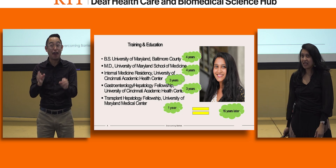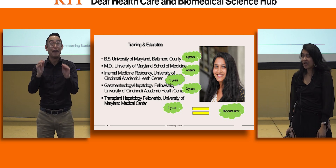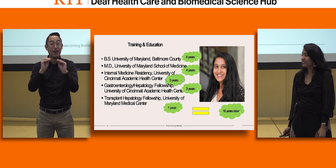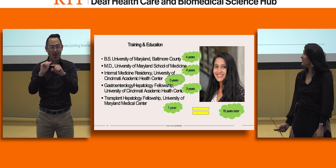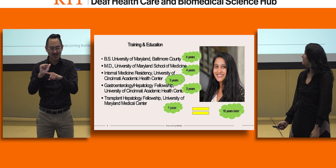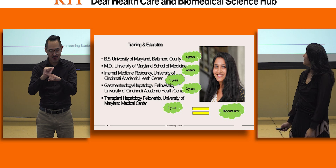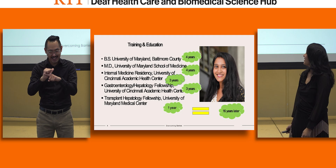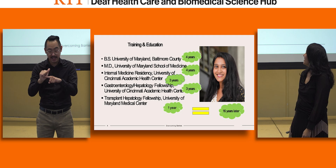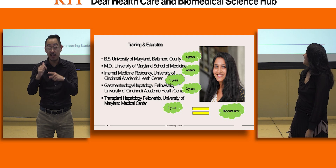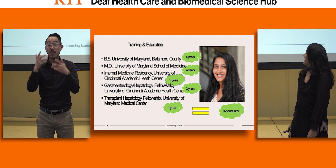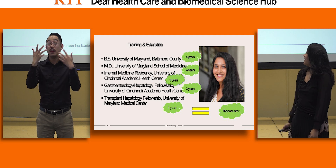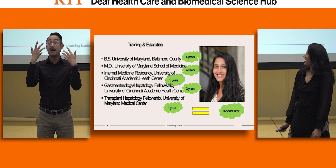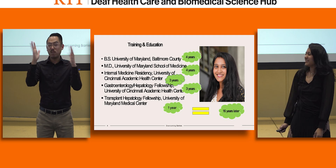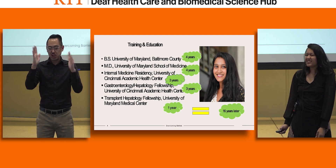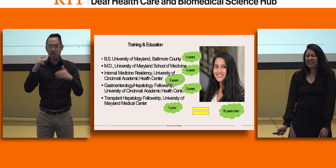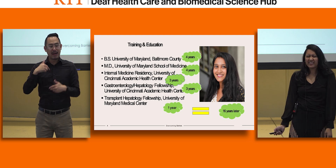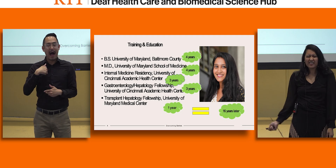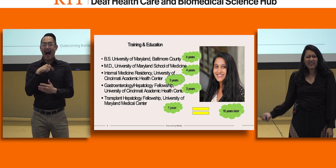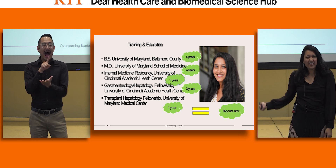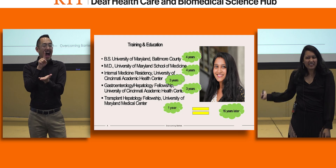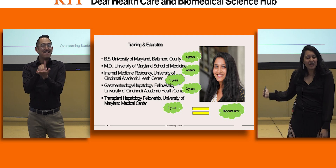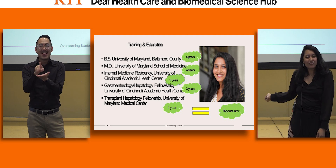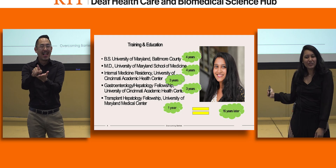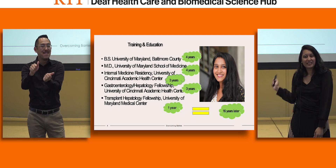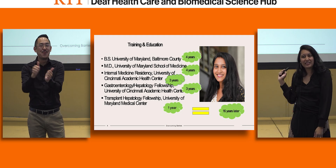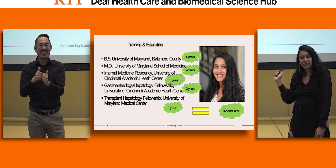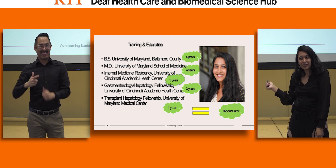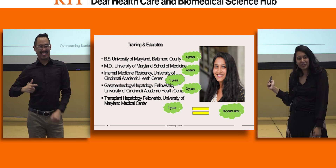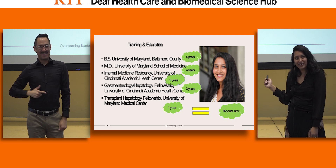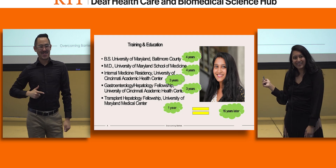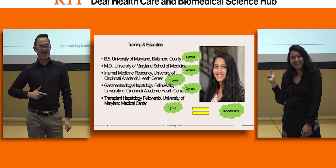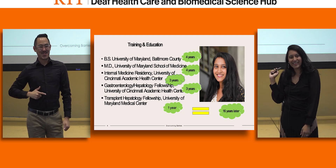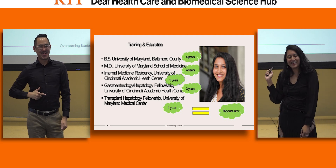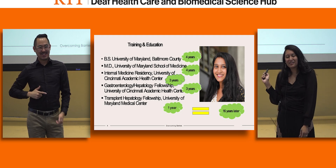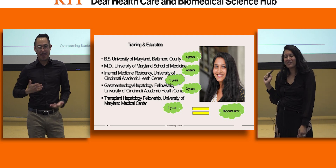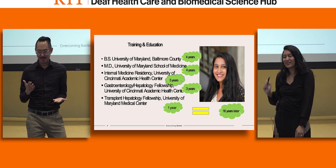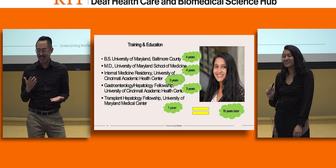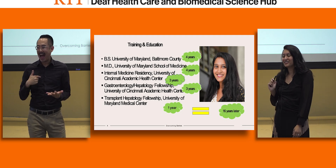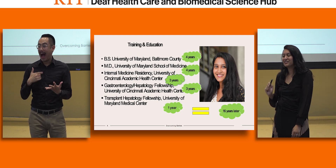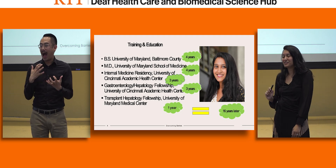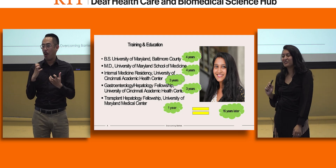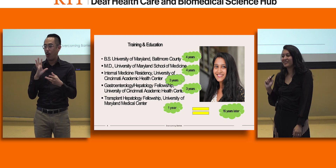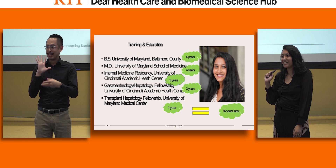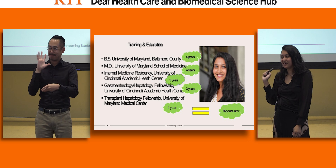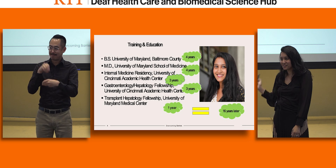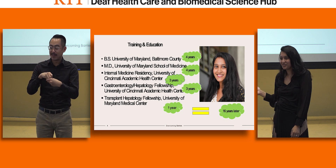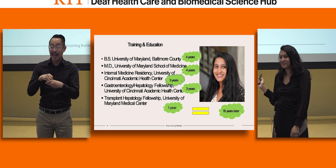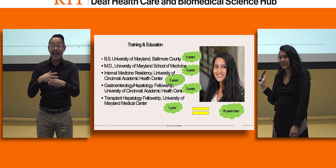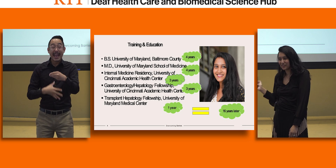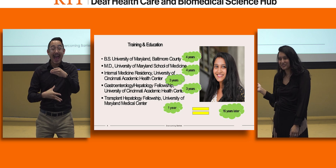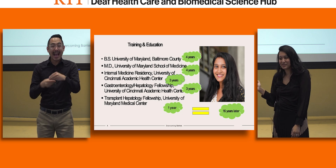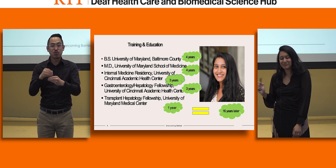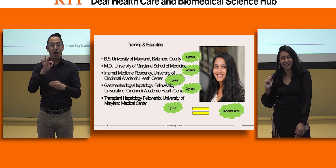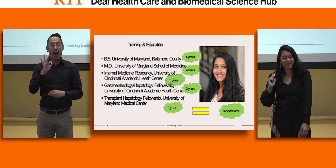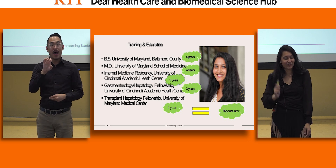And then I decided-- I fell in love with the liver, and I wanted to do an extra fellowship